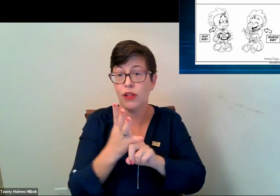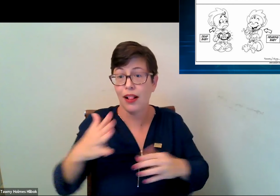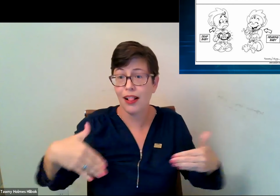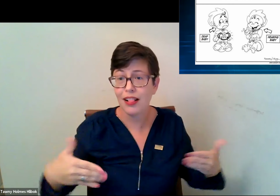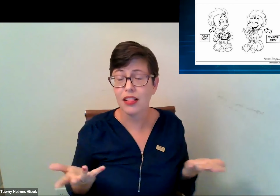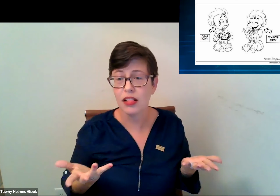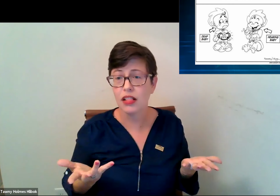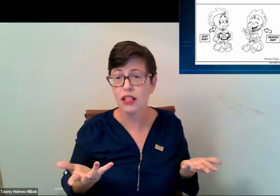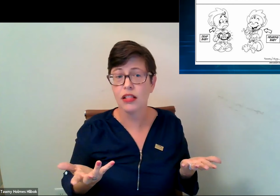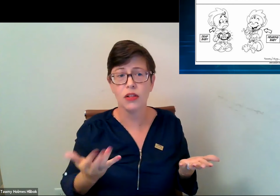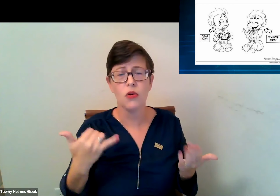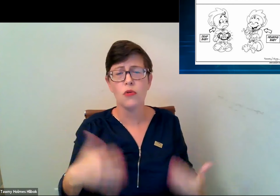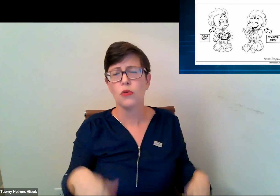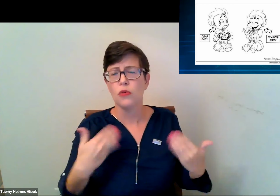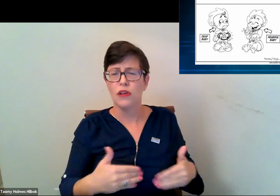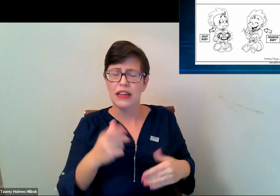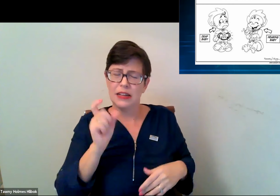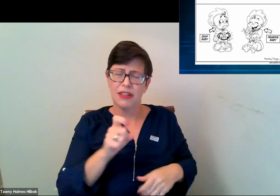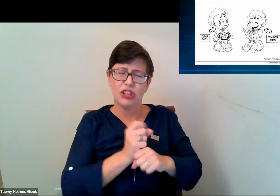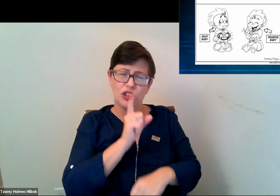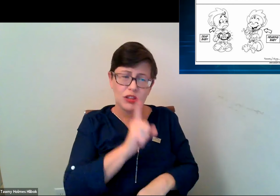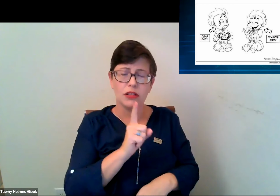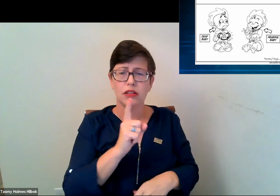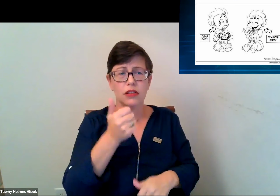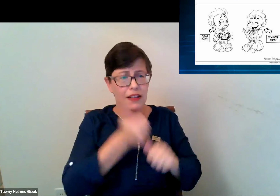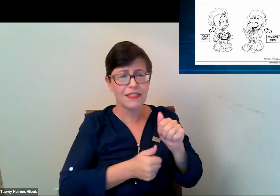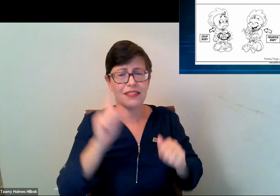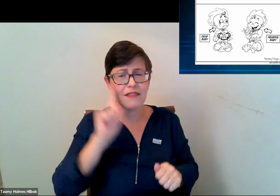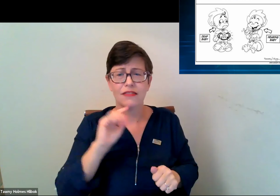cannot answer as quickly as hearing children who've had access to language for birth.